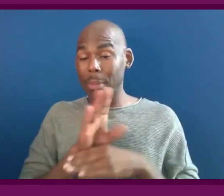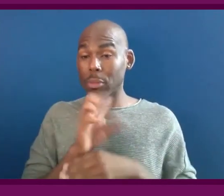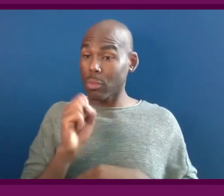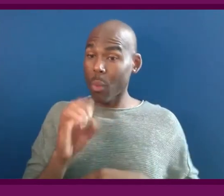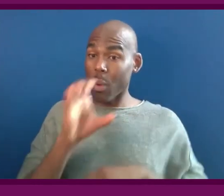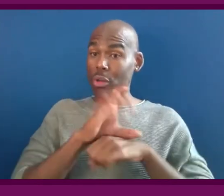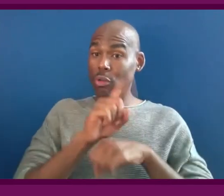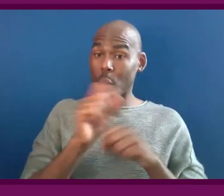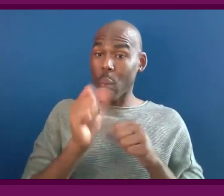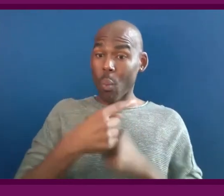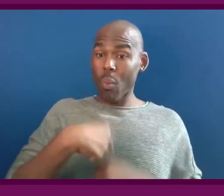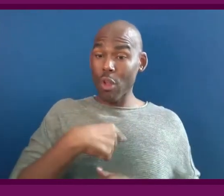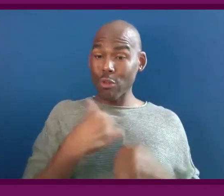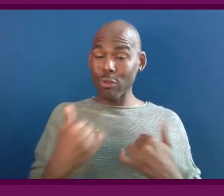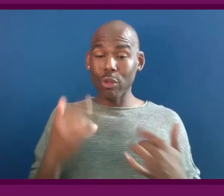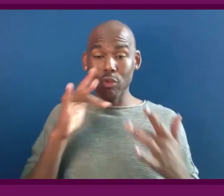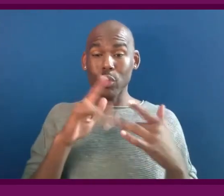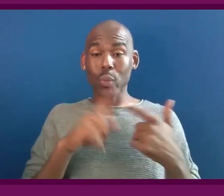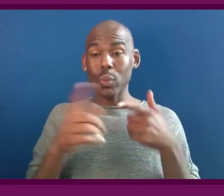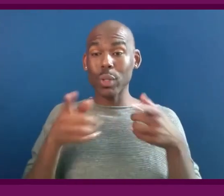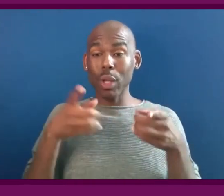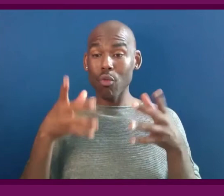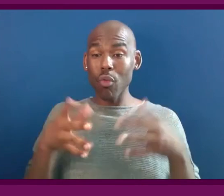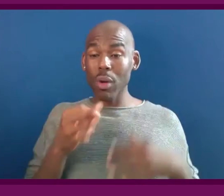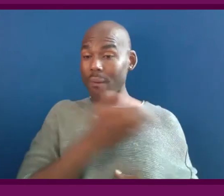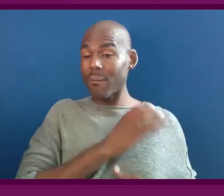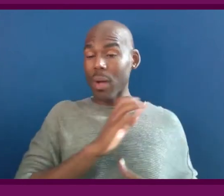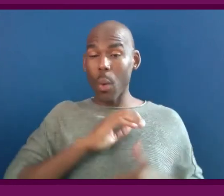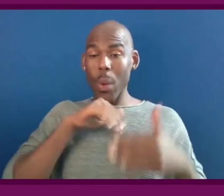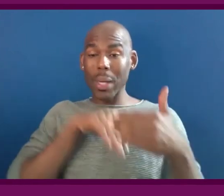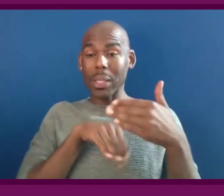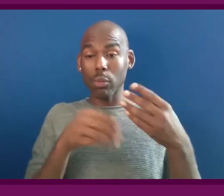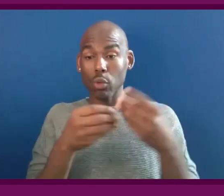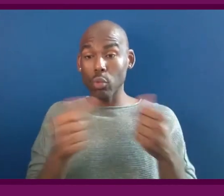So consult with us today by reaching out to the director of our accessibility solutions